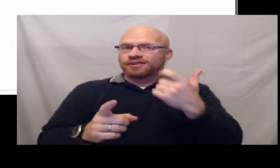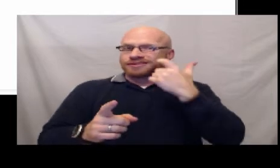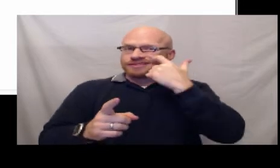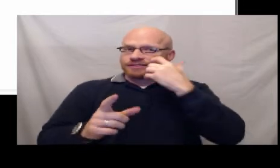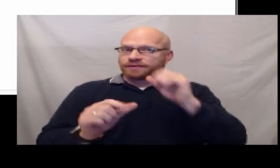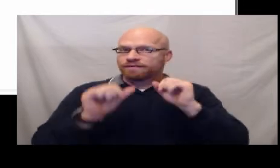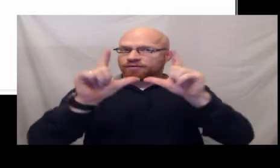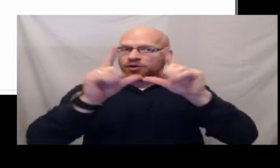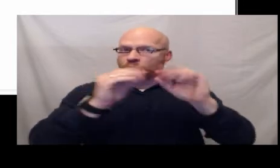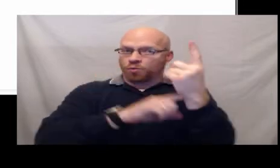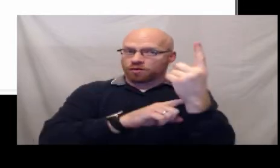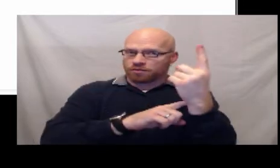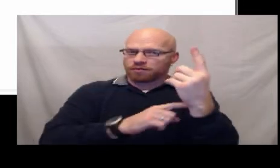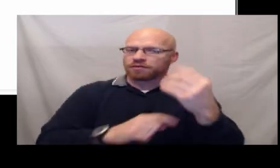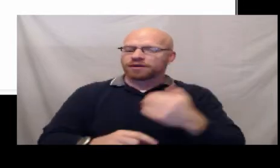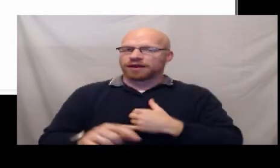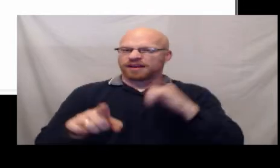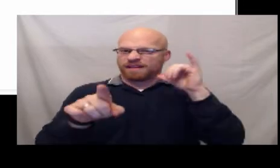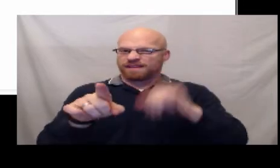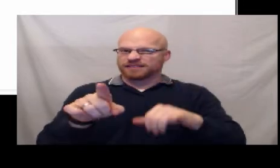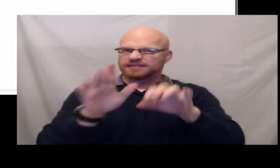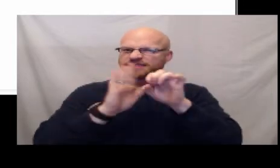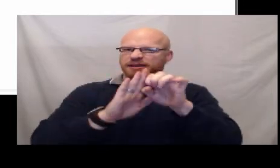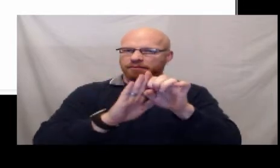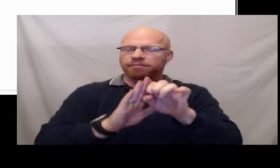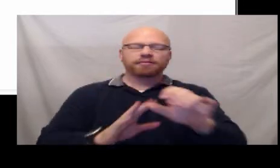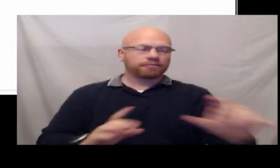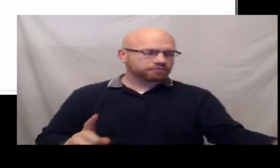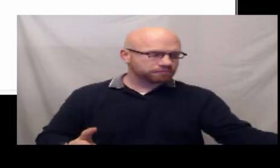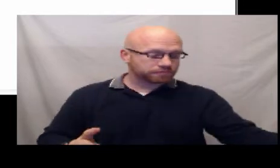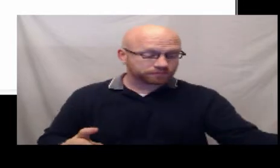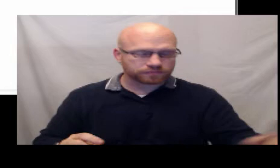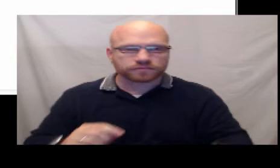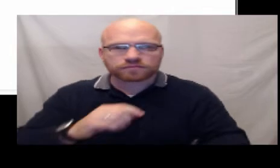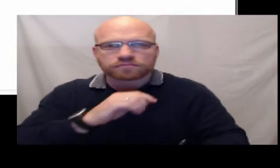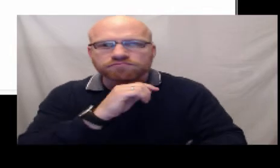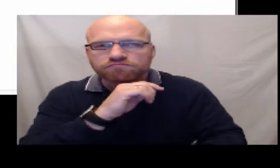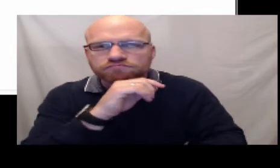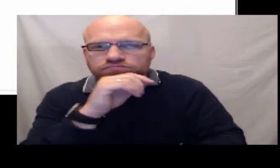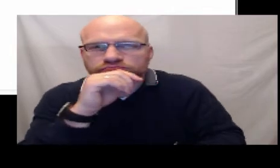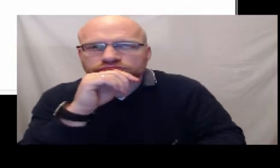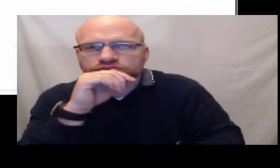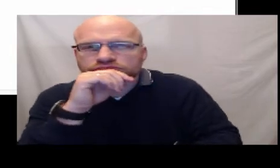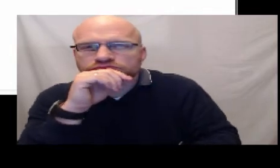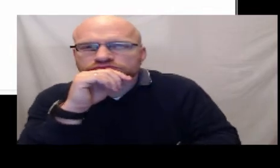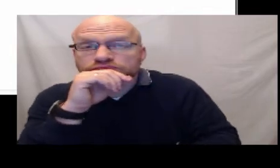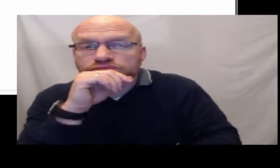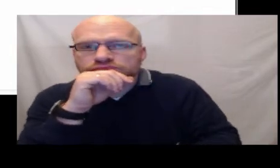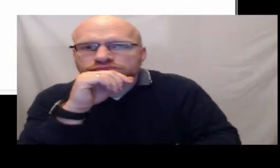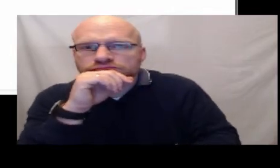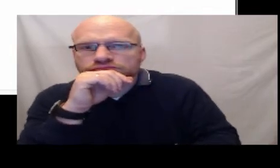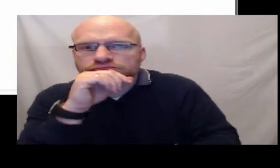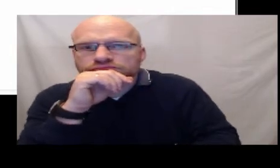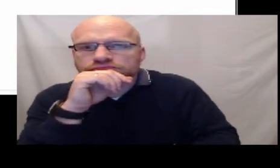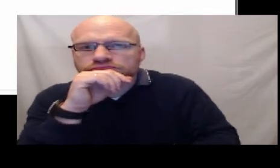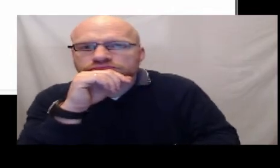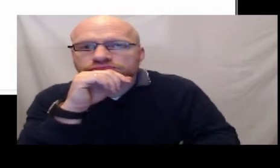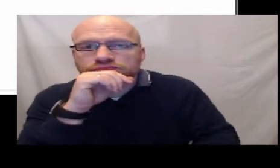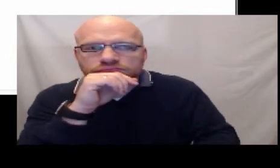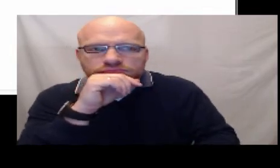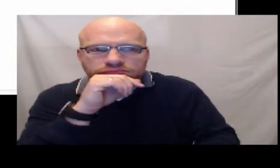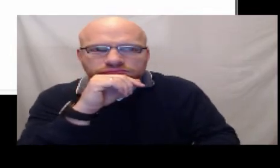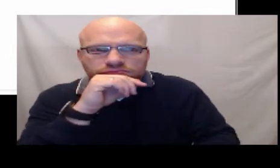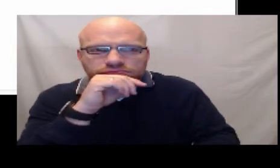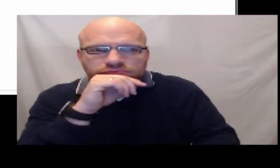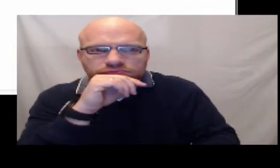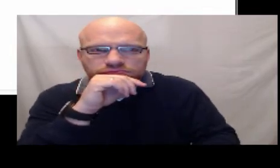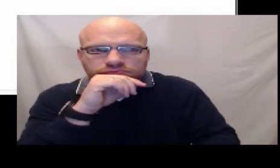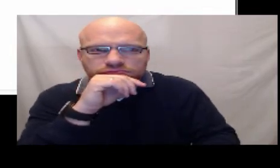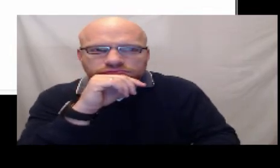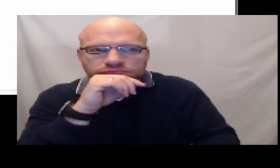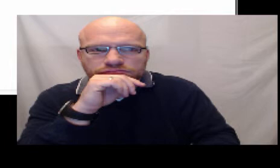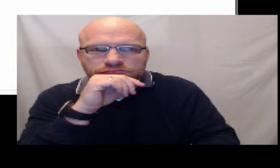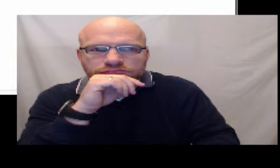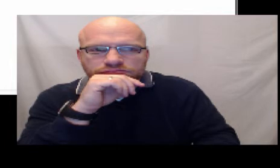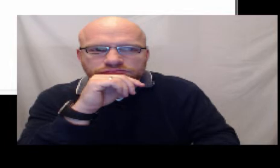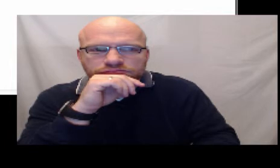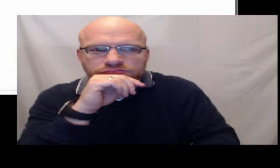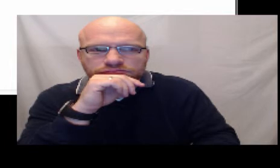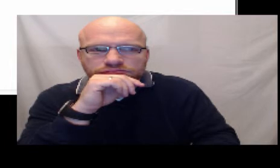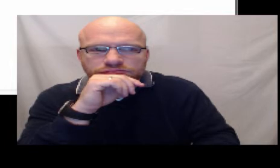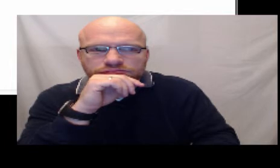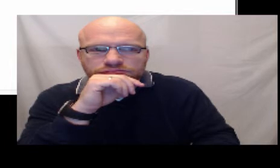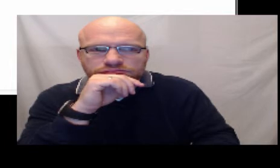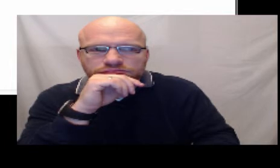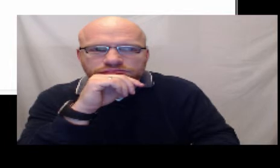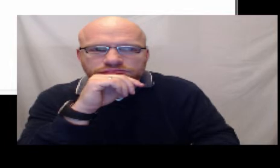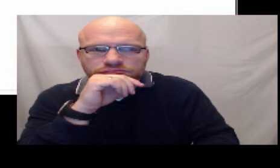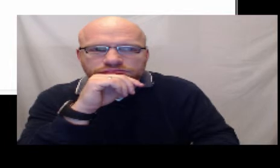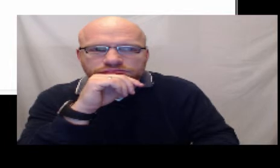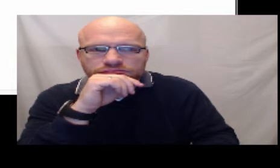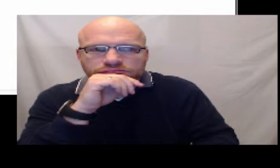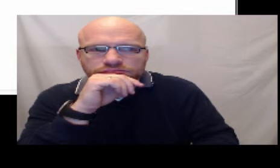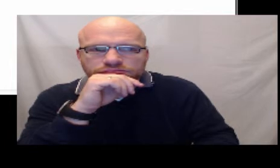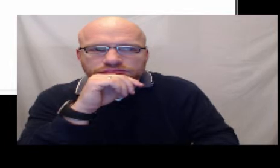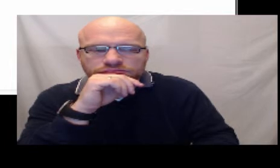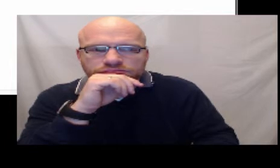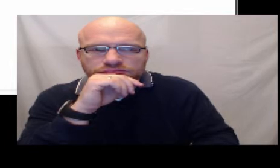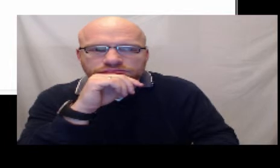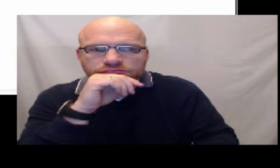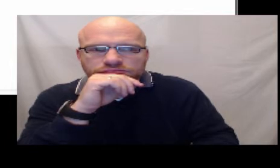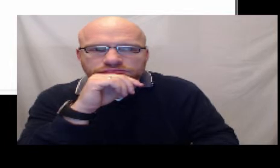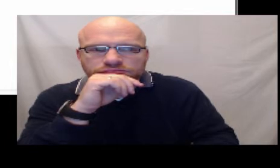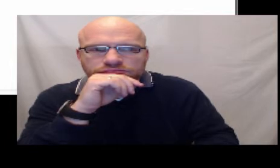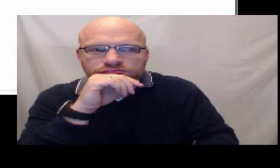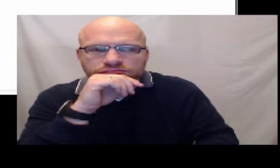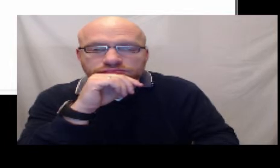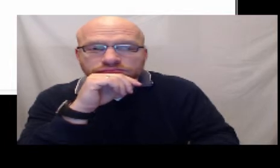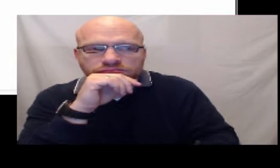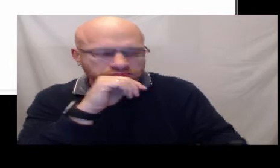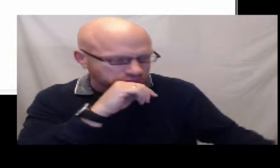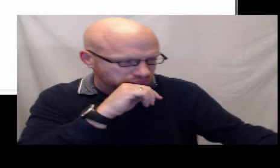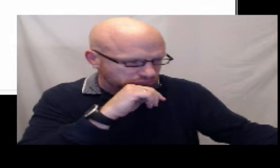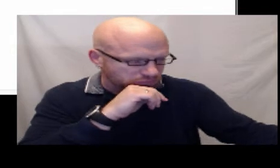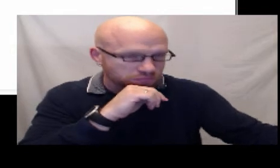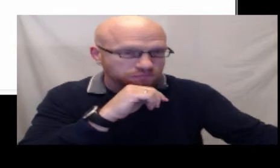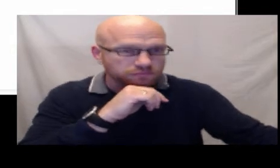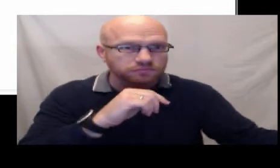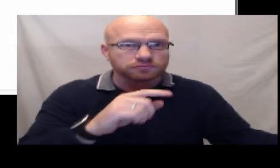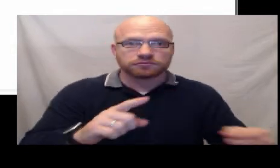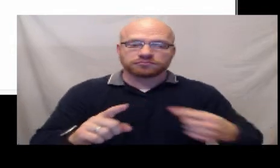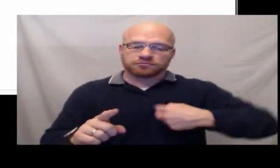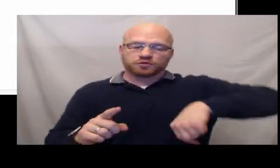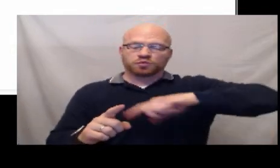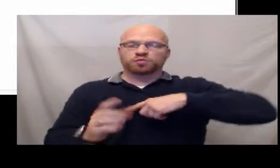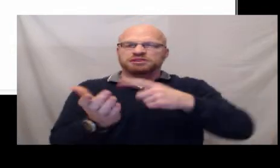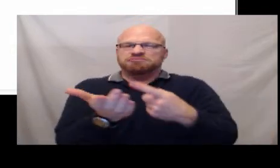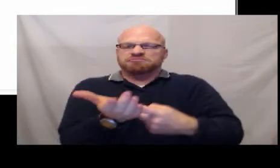In the previous blog, number one in the series,